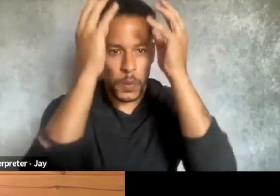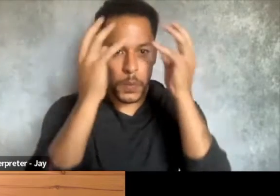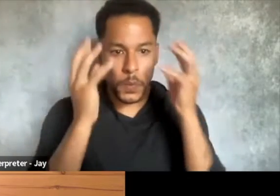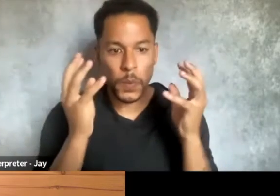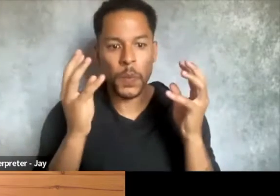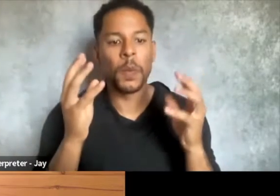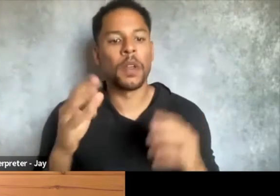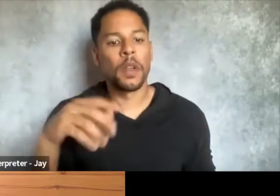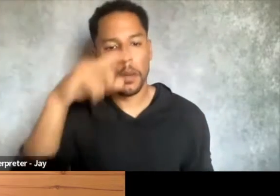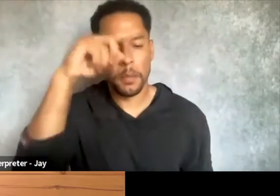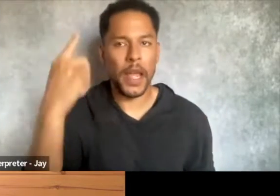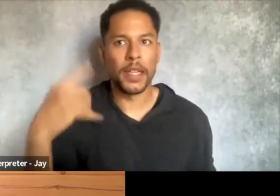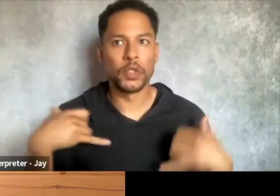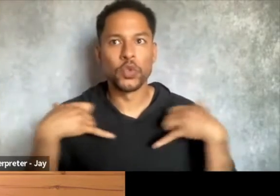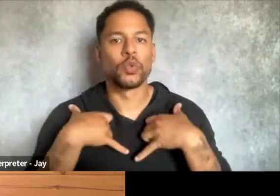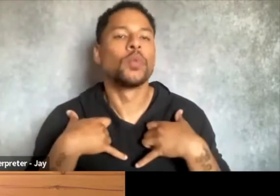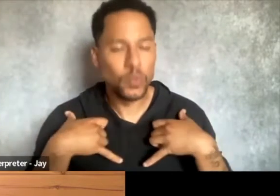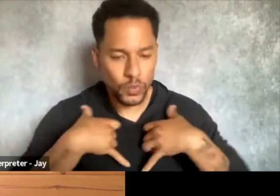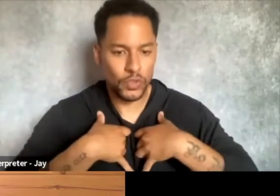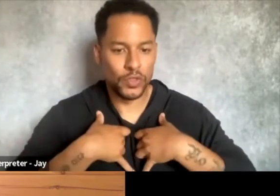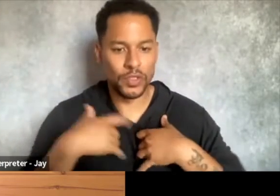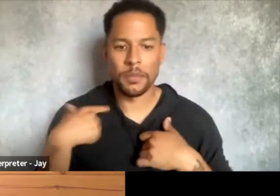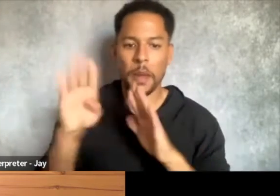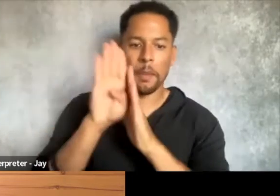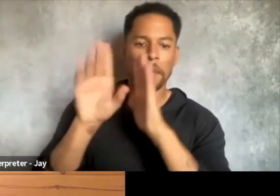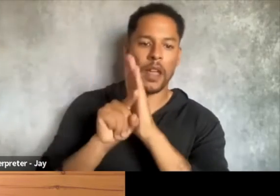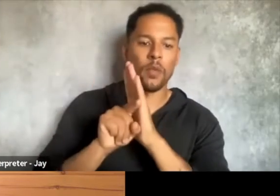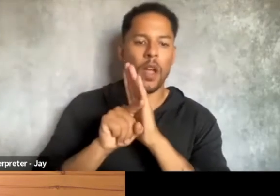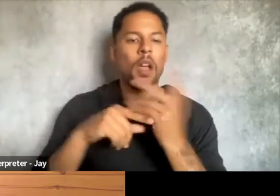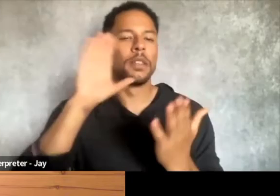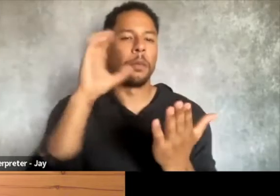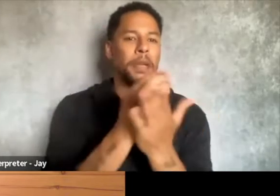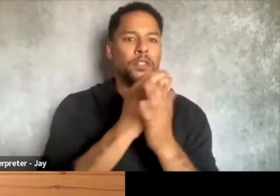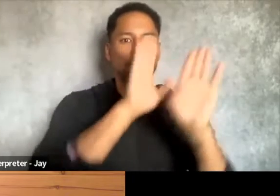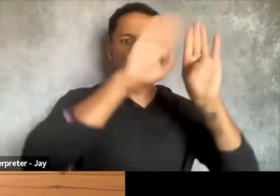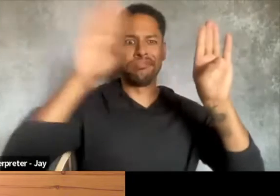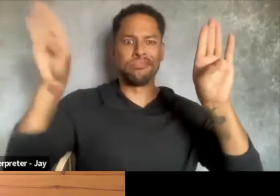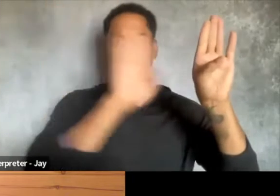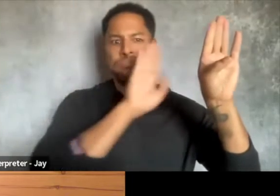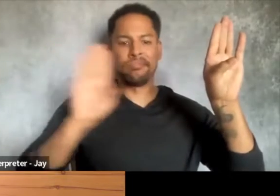or no, black sweater, and my background is a wall covered in postcards and prints.